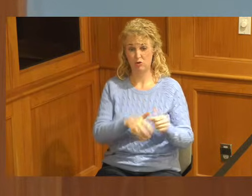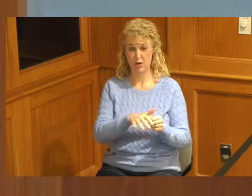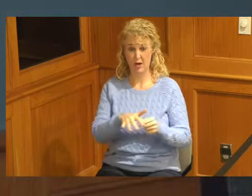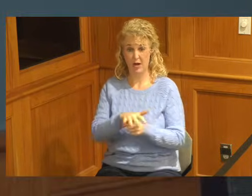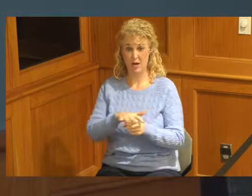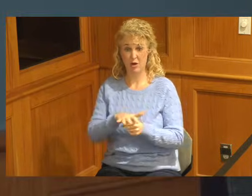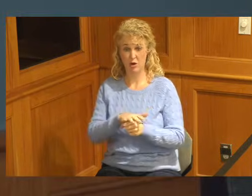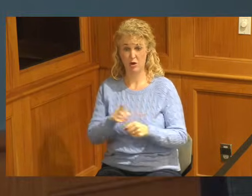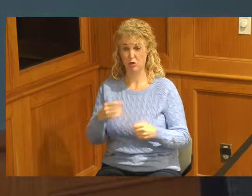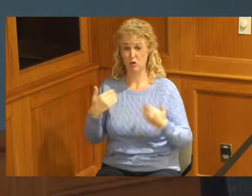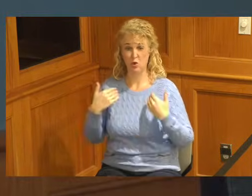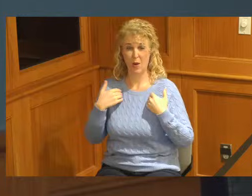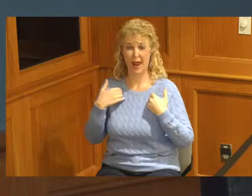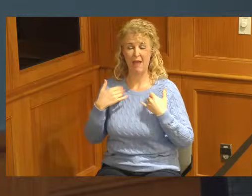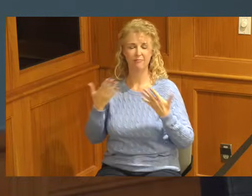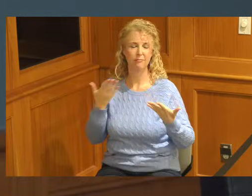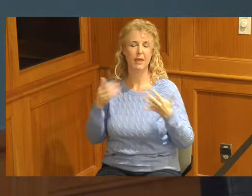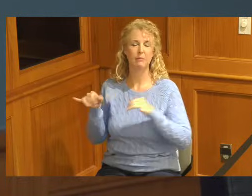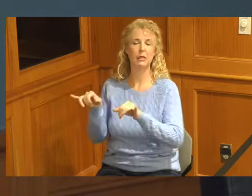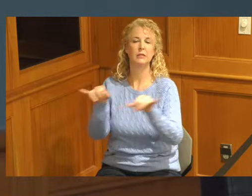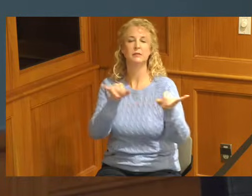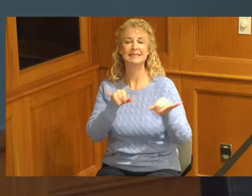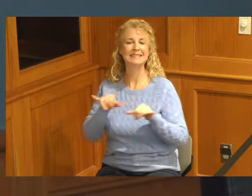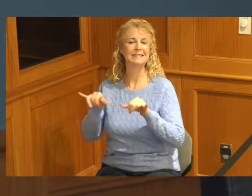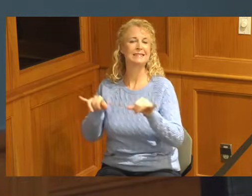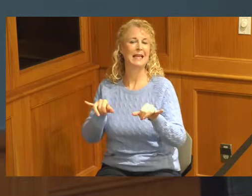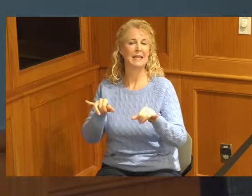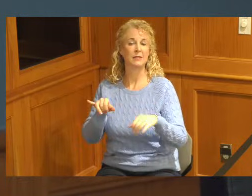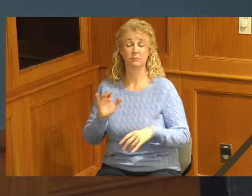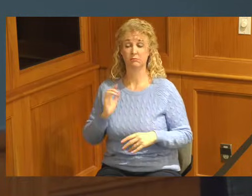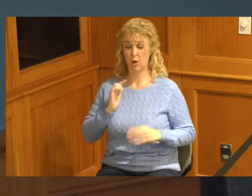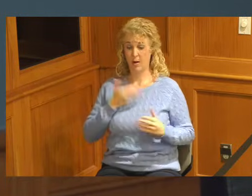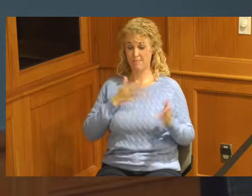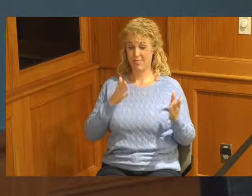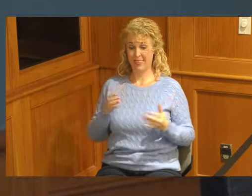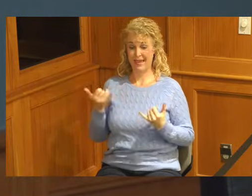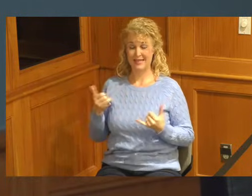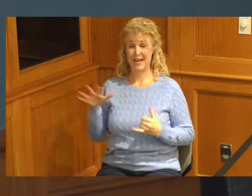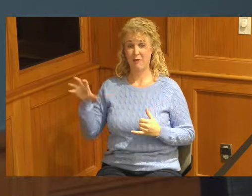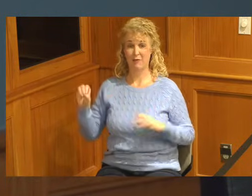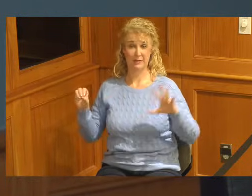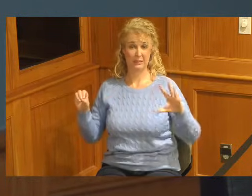do you have a standard of how much they need to Our plan now is to stick with 50/50. That's